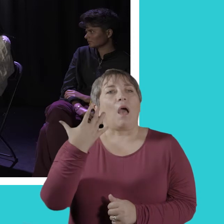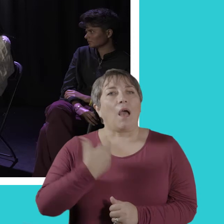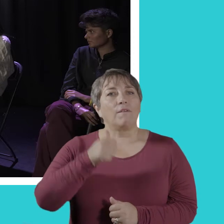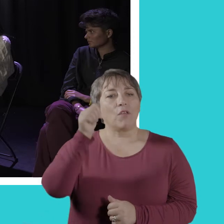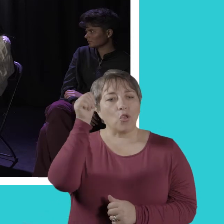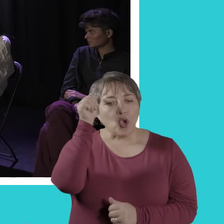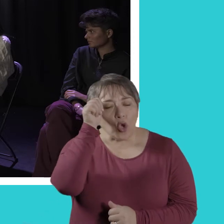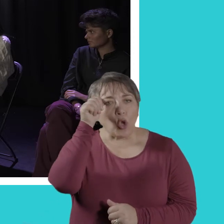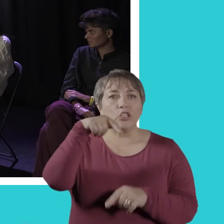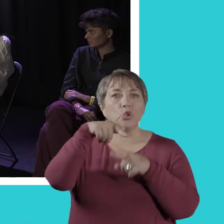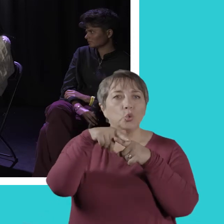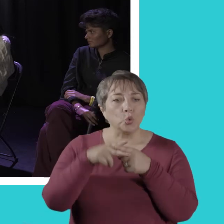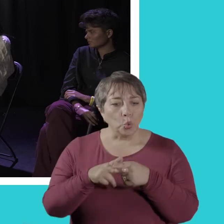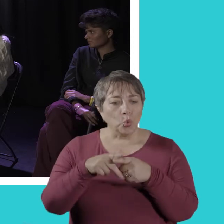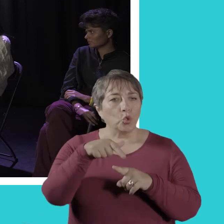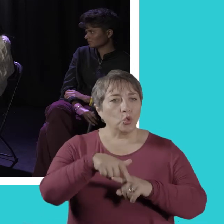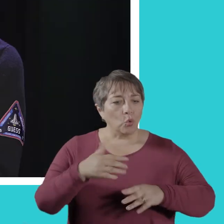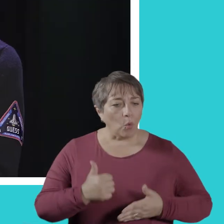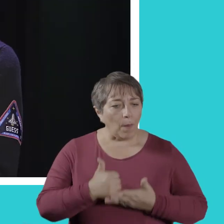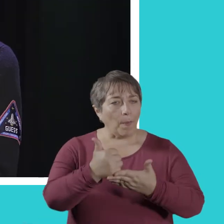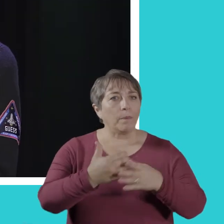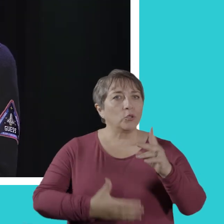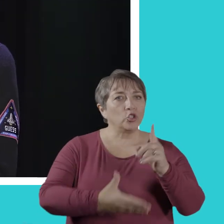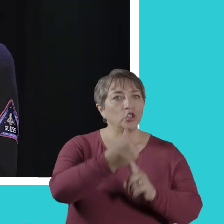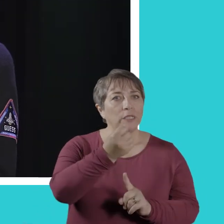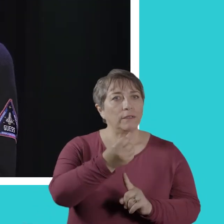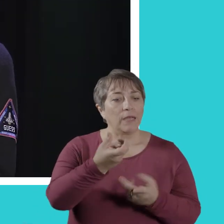to get to a certain point and the fact that they haven't surpassed me by the time they're my age